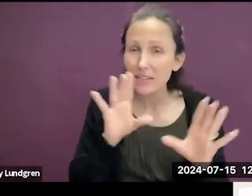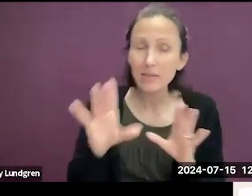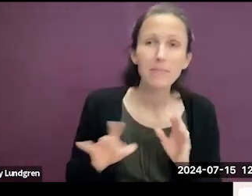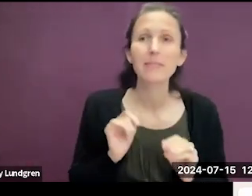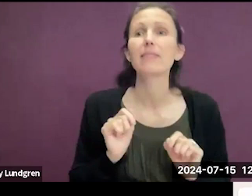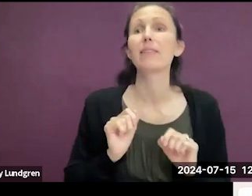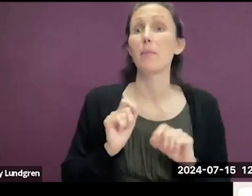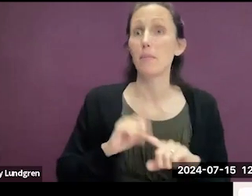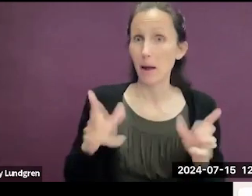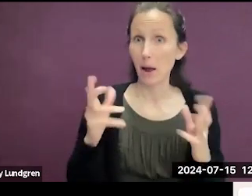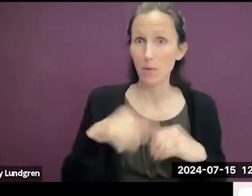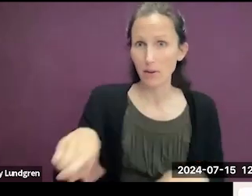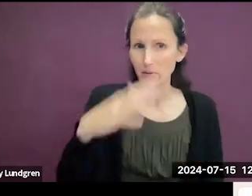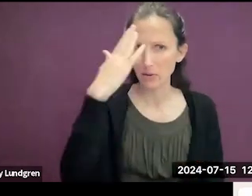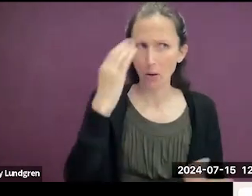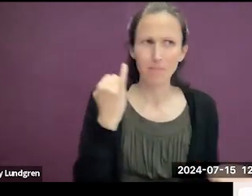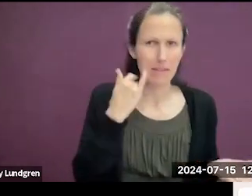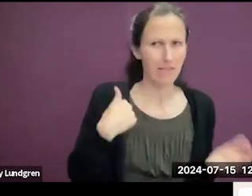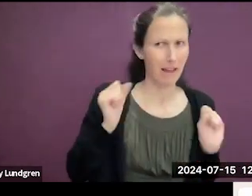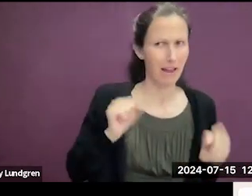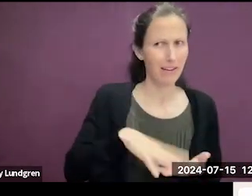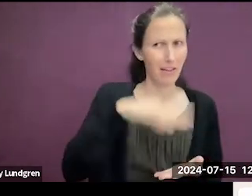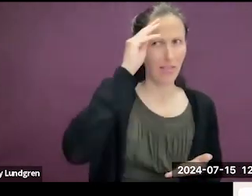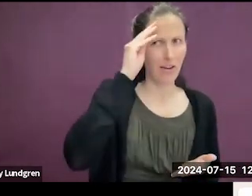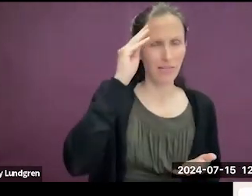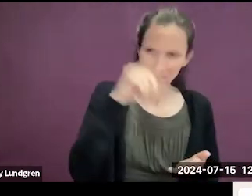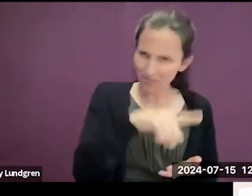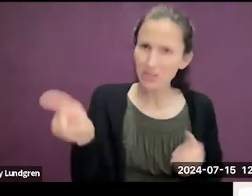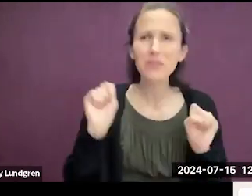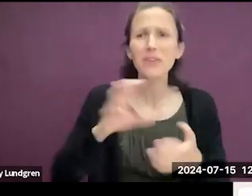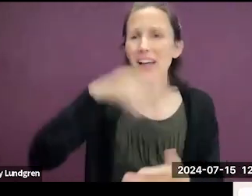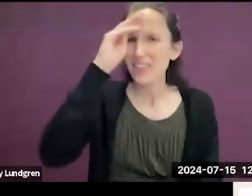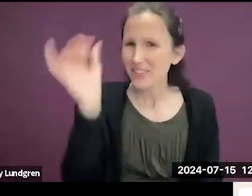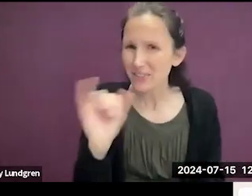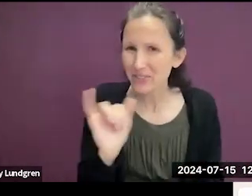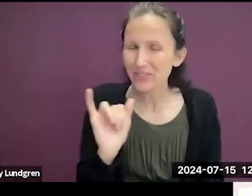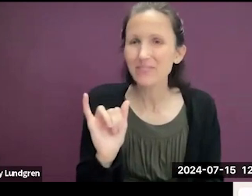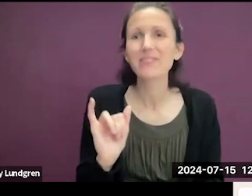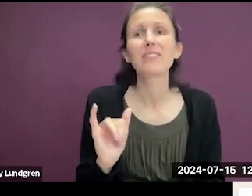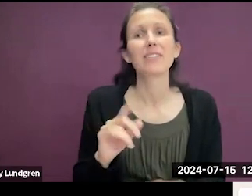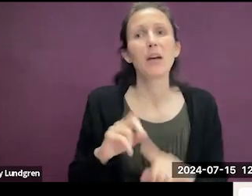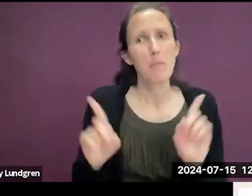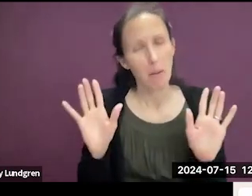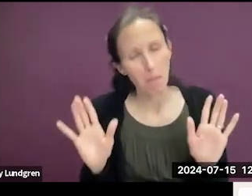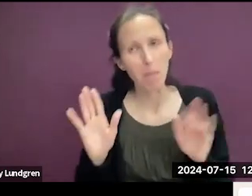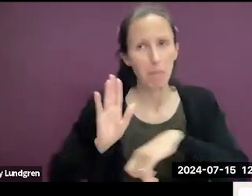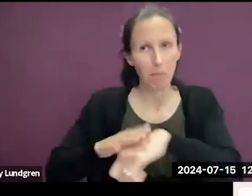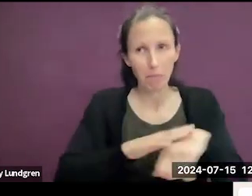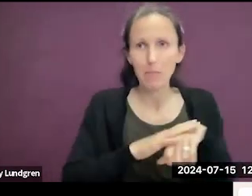But I want you to know that if I can learn how to do this, so can you. But I also wanna share that I do not have all of the answers.